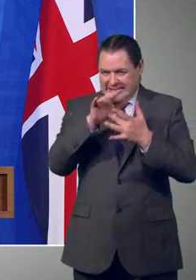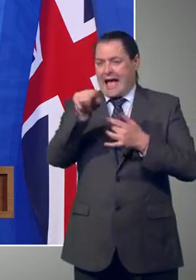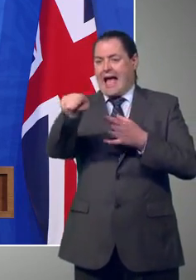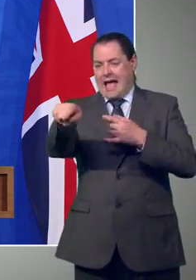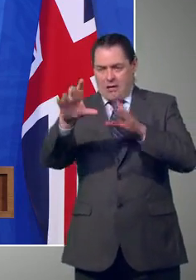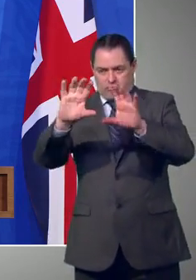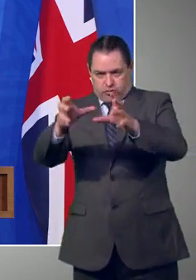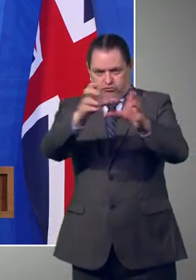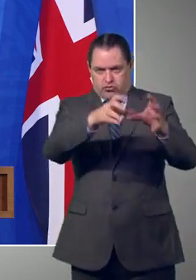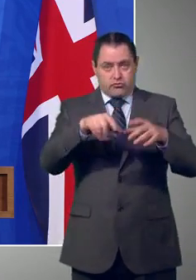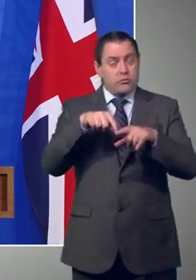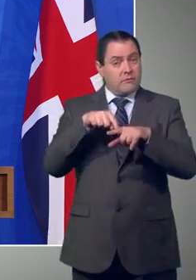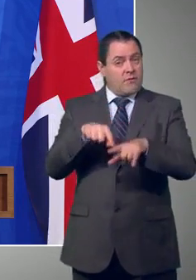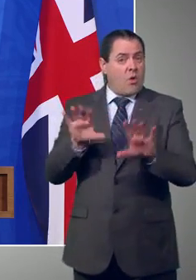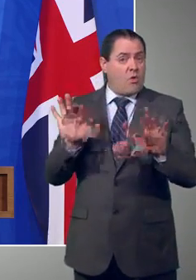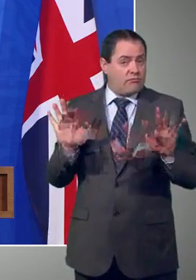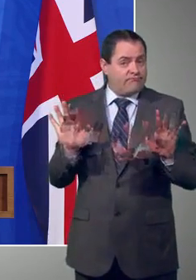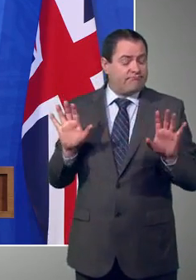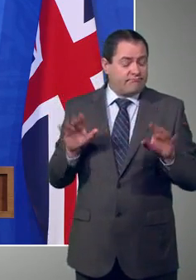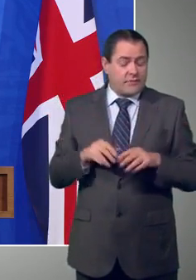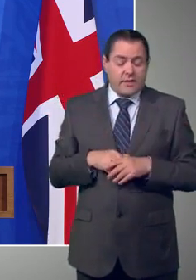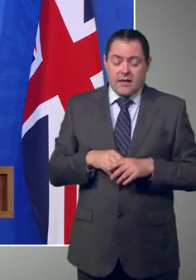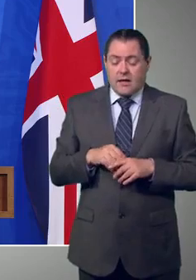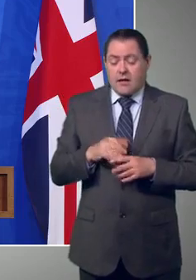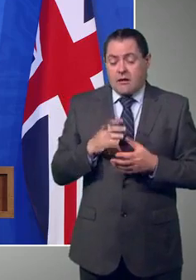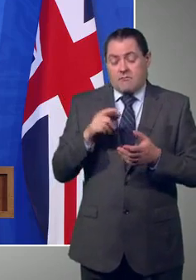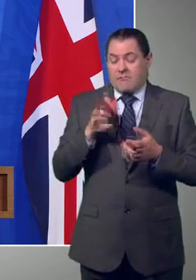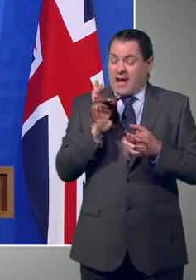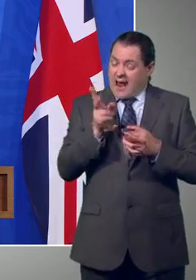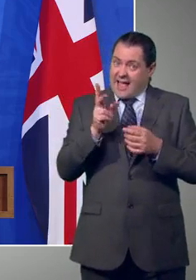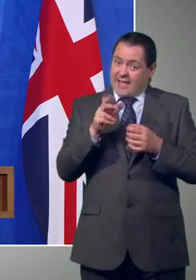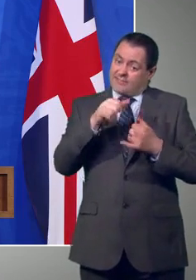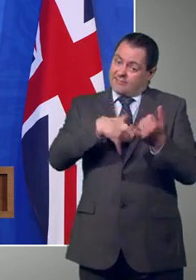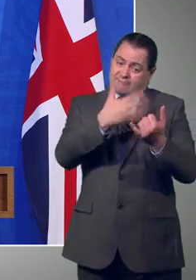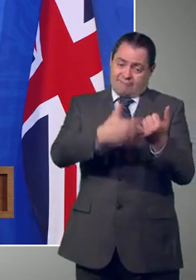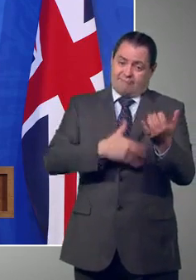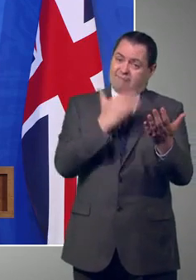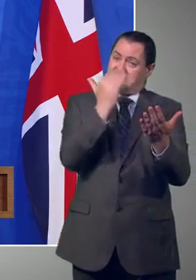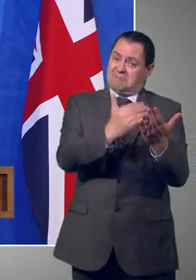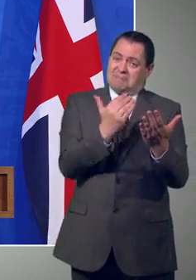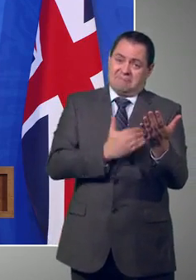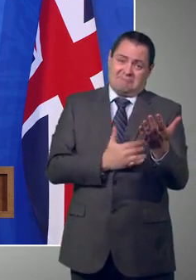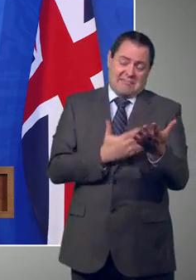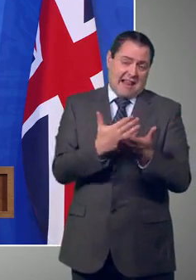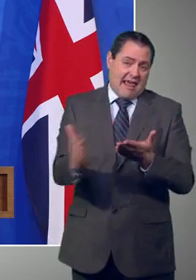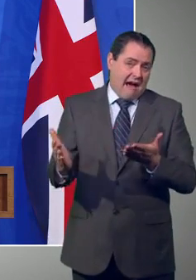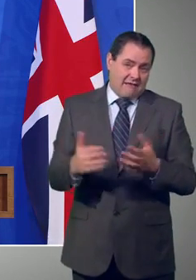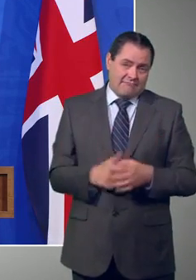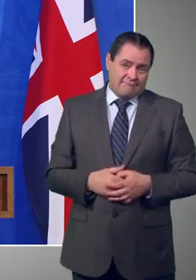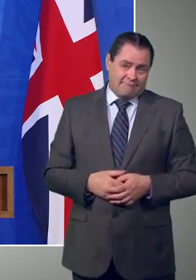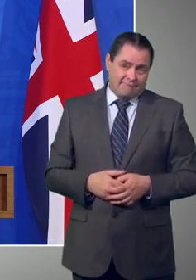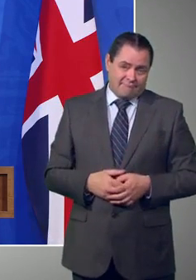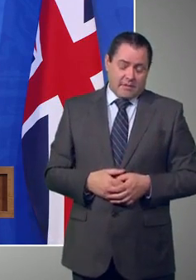approach that we took in fact, we set all of this out at the time, but you know it is